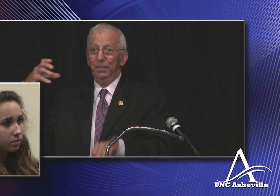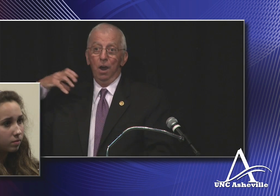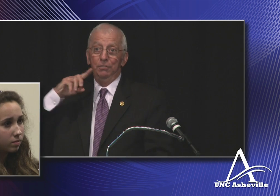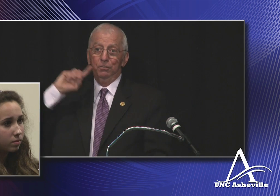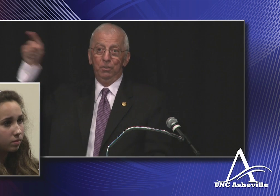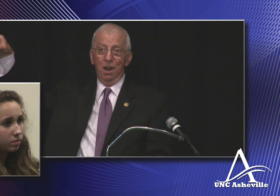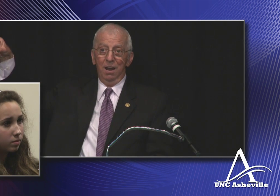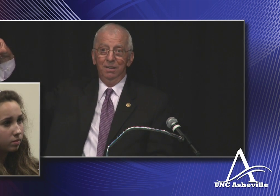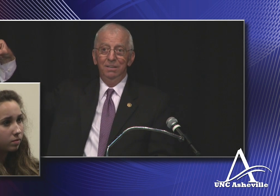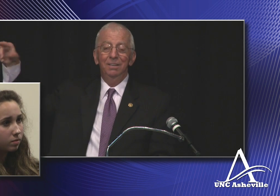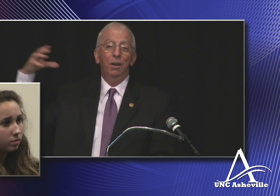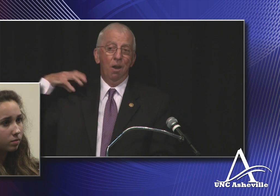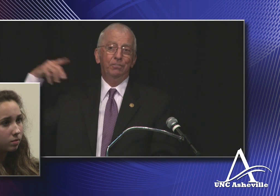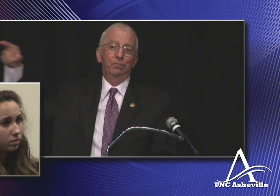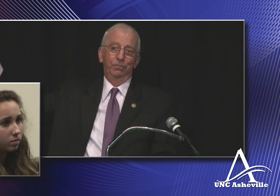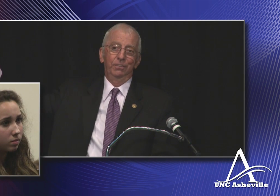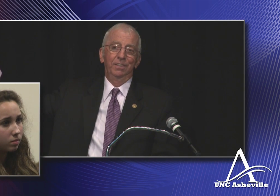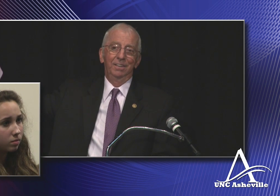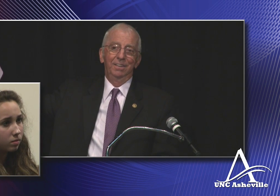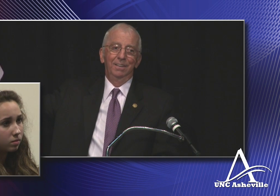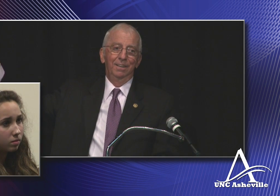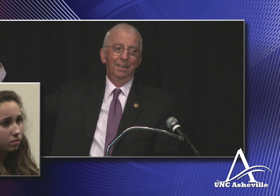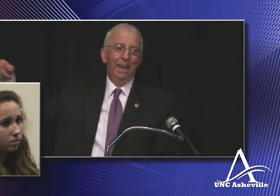the officers are, they're officers.